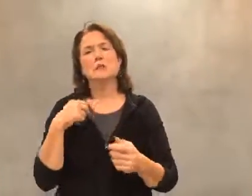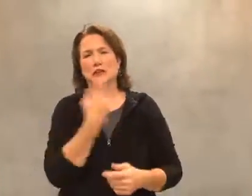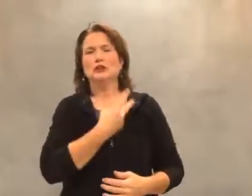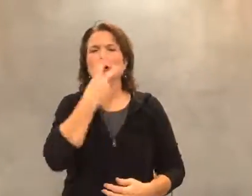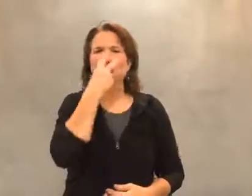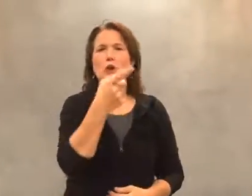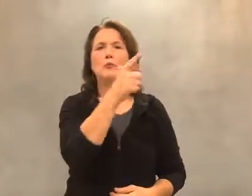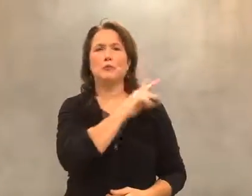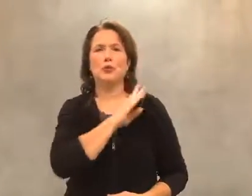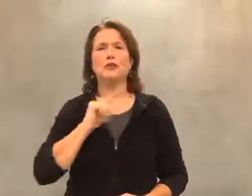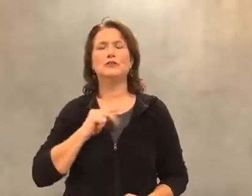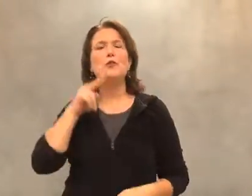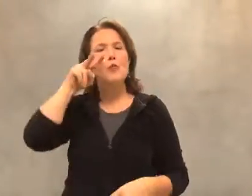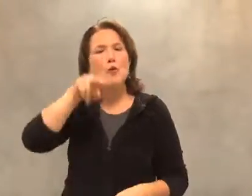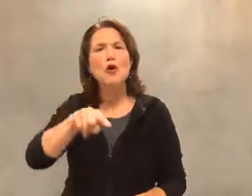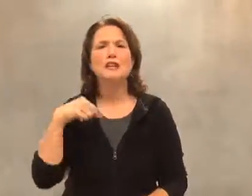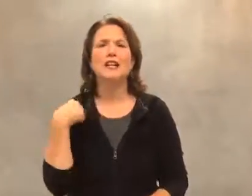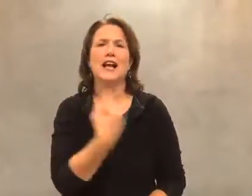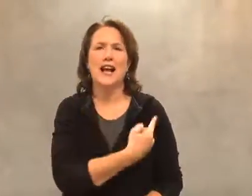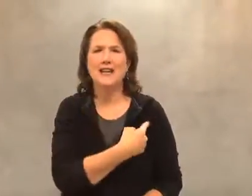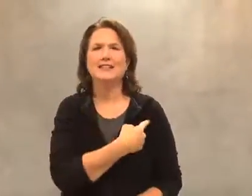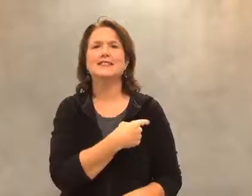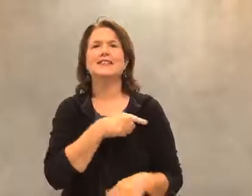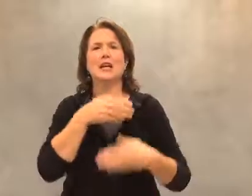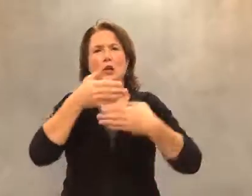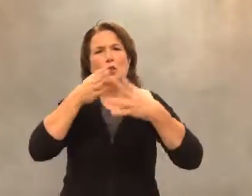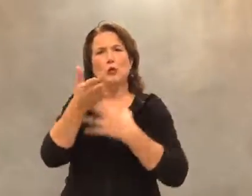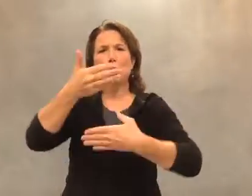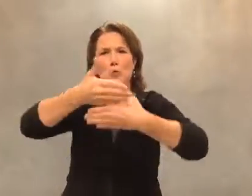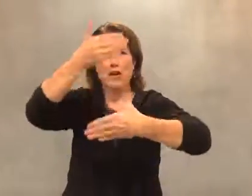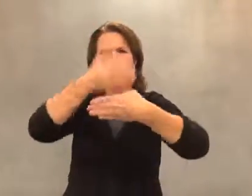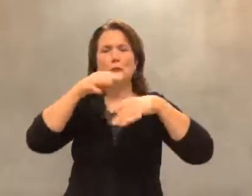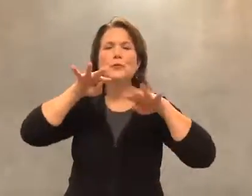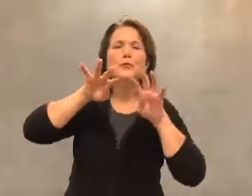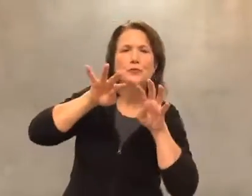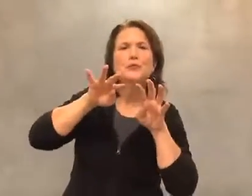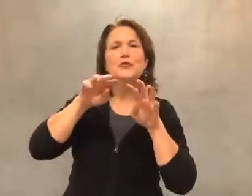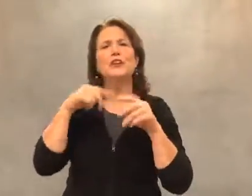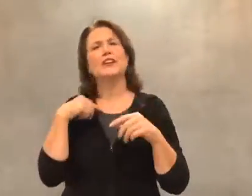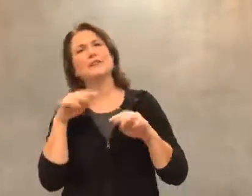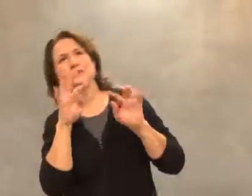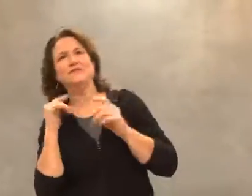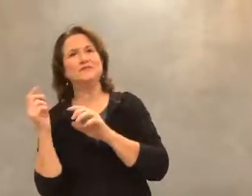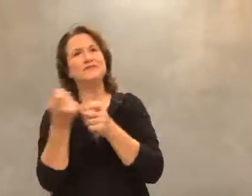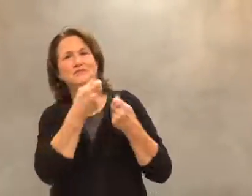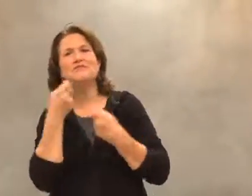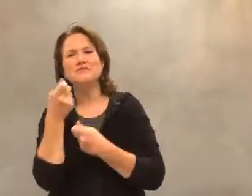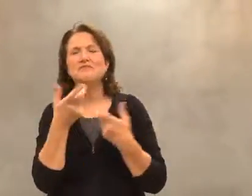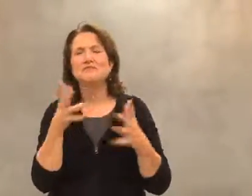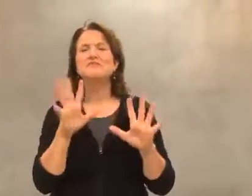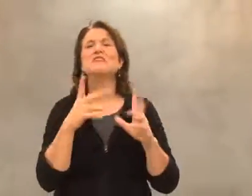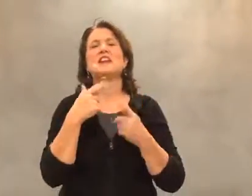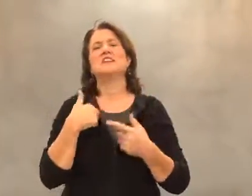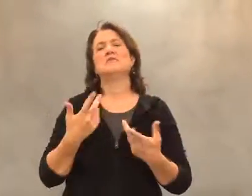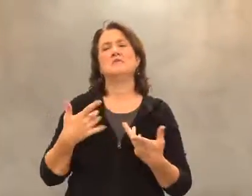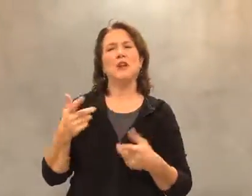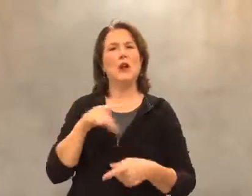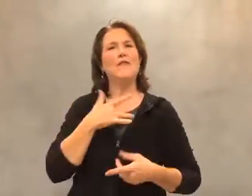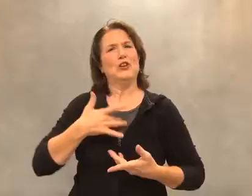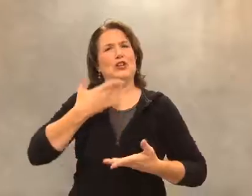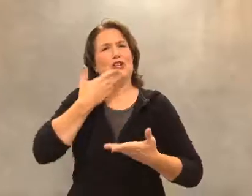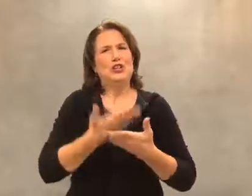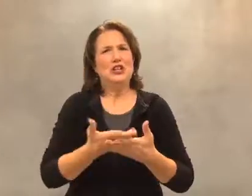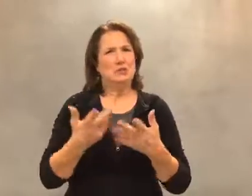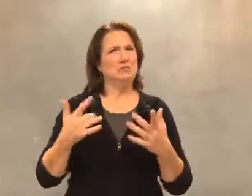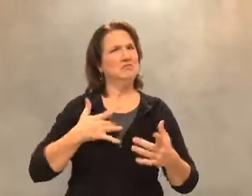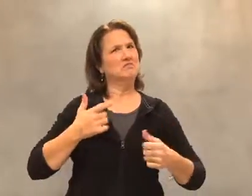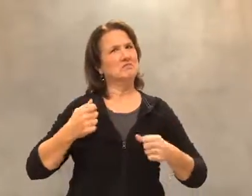We saw the Board watching us through the windows.